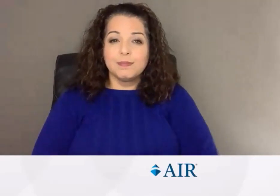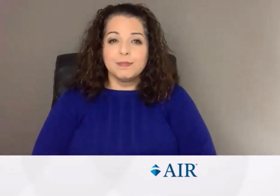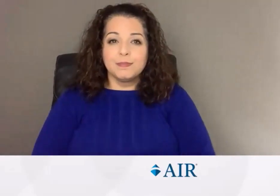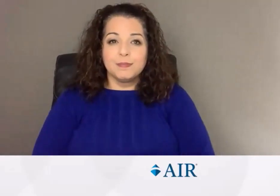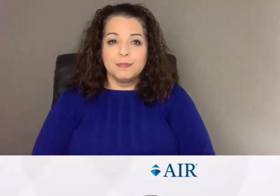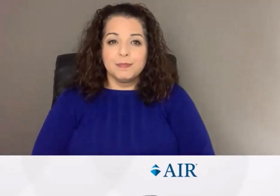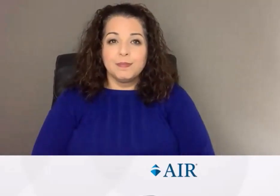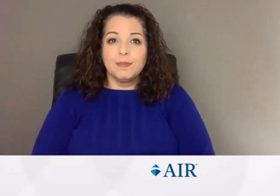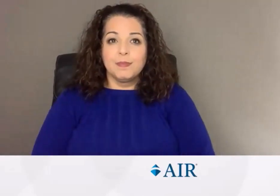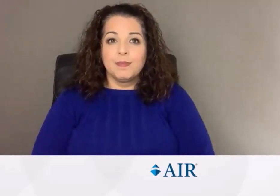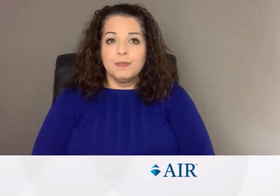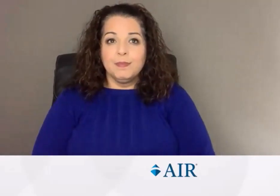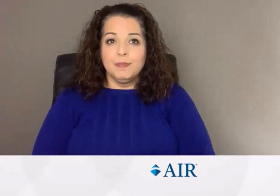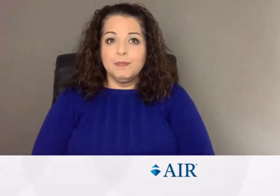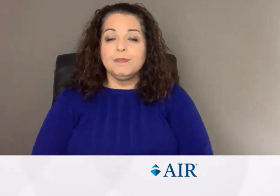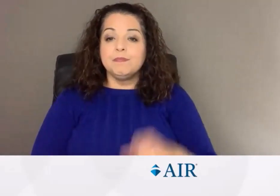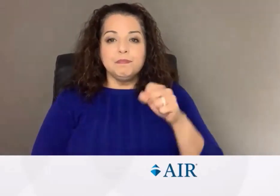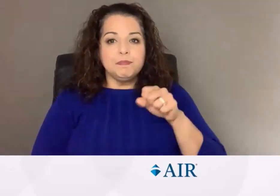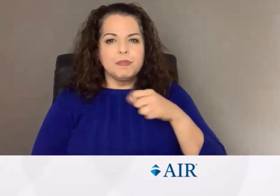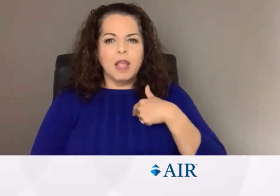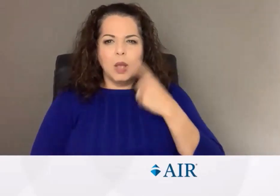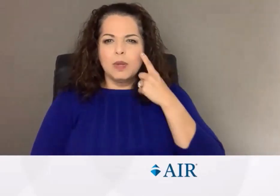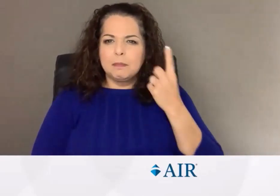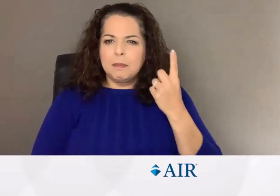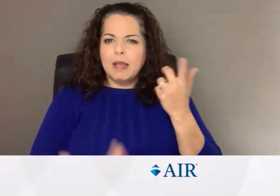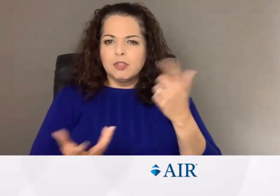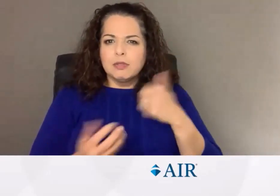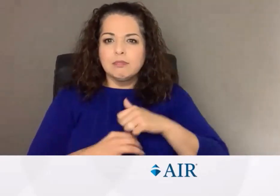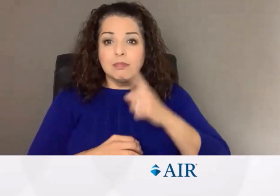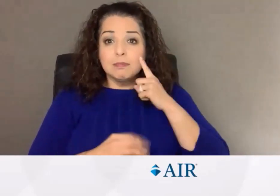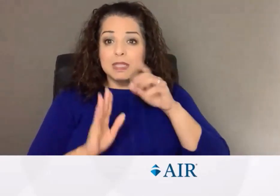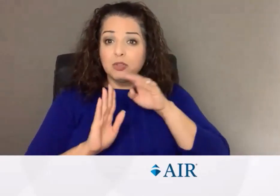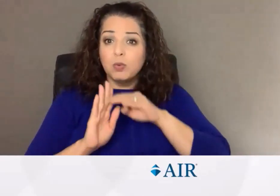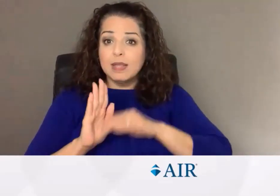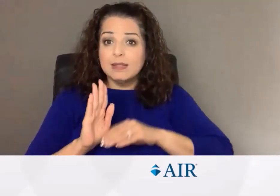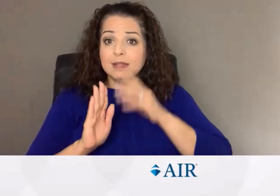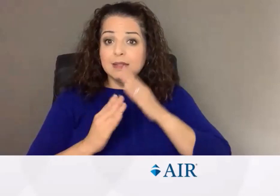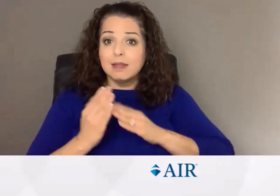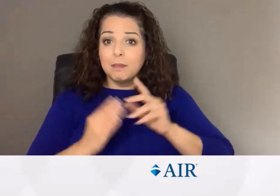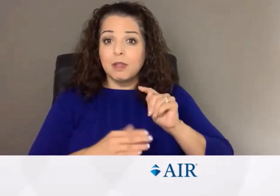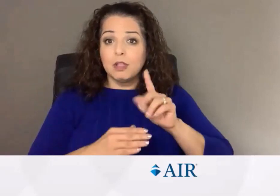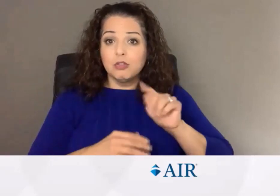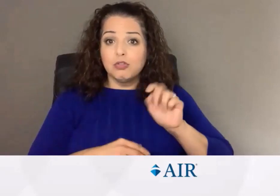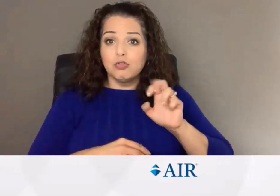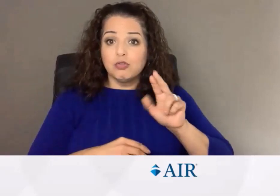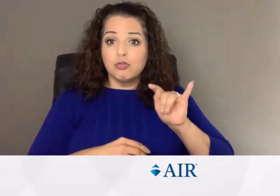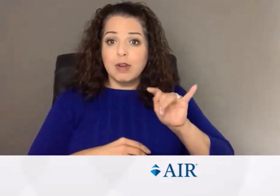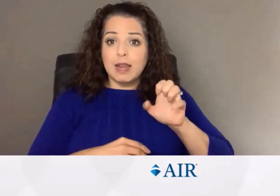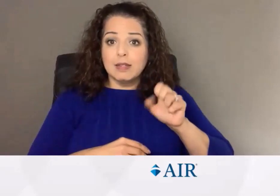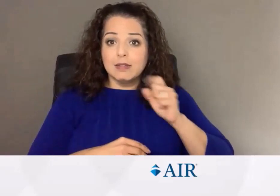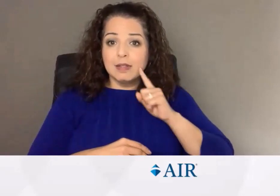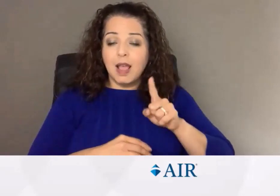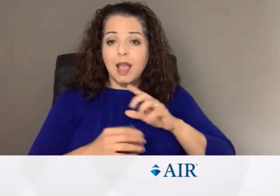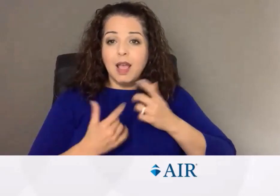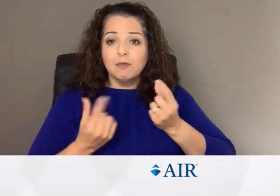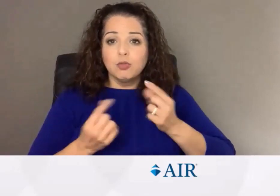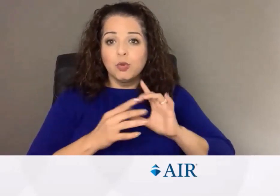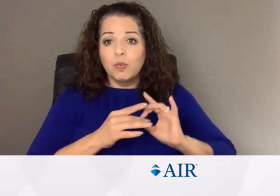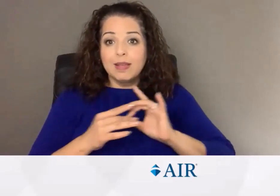Yeah, I would imagine too, especially since you listed some traits that have to do with demeanor. So it is kind of hard to evaluate a personality.